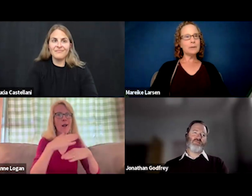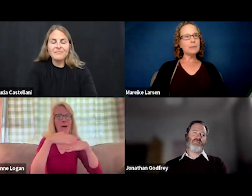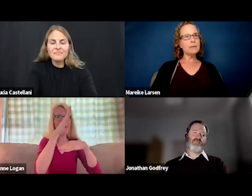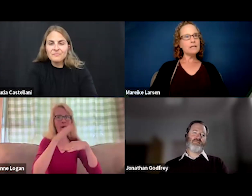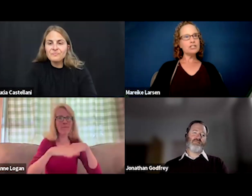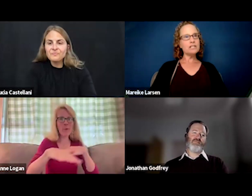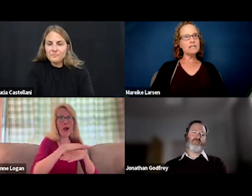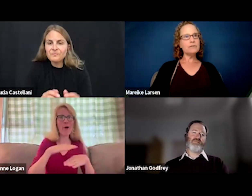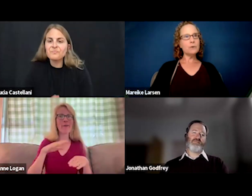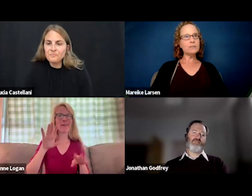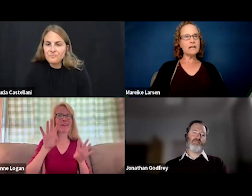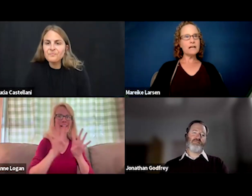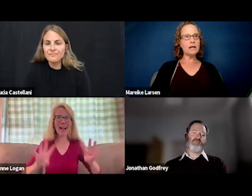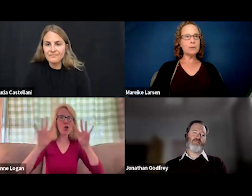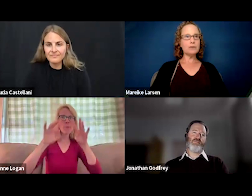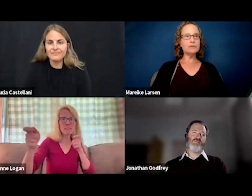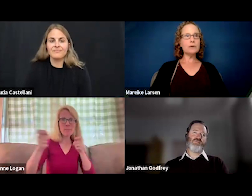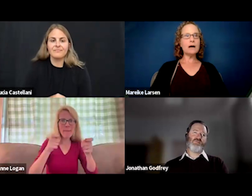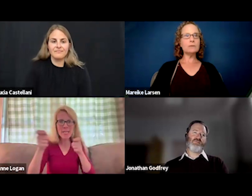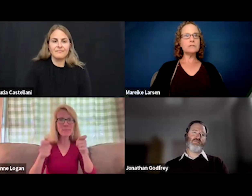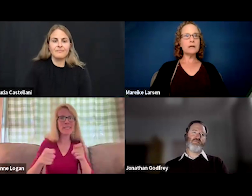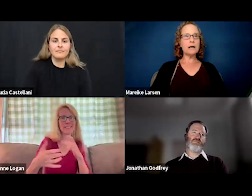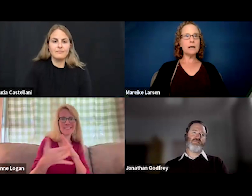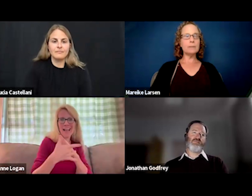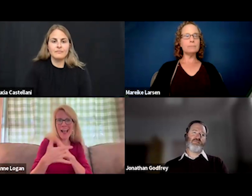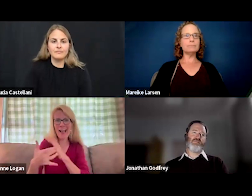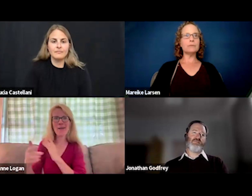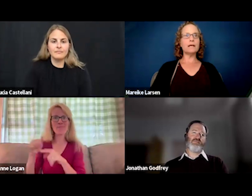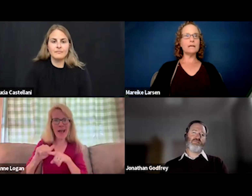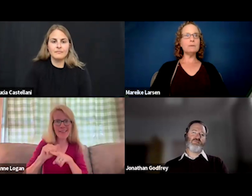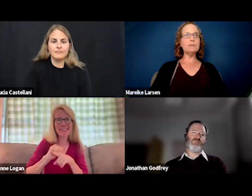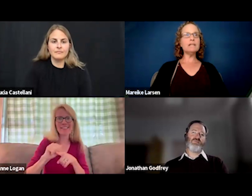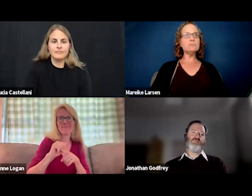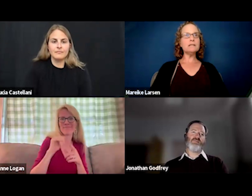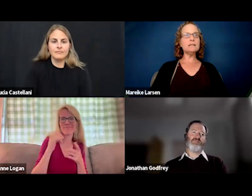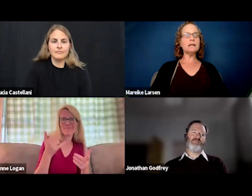But my PhD focused on above-ground canopy management